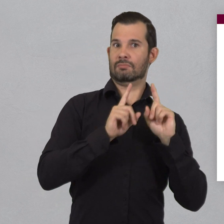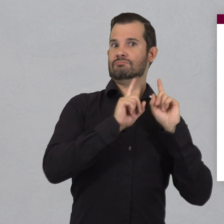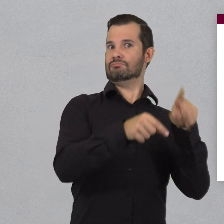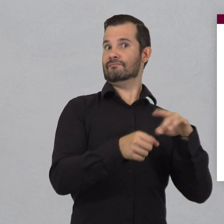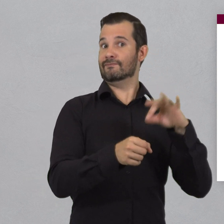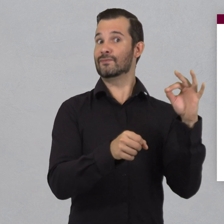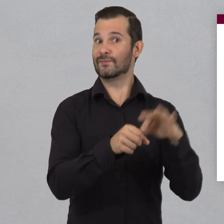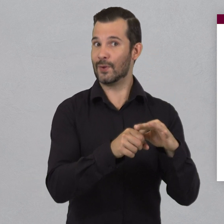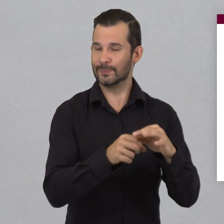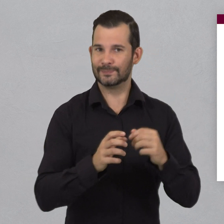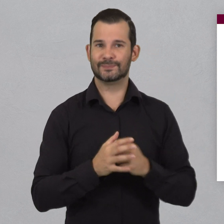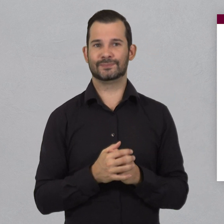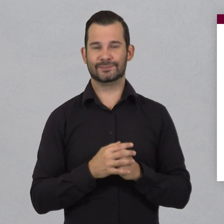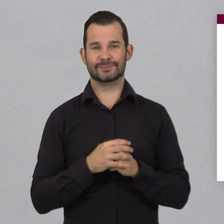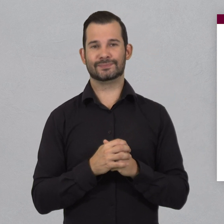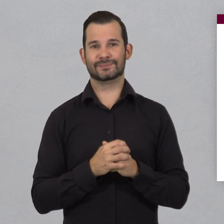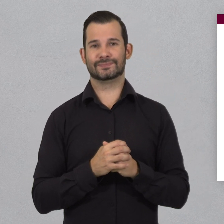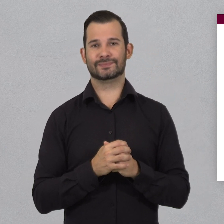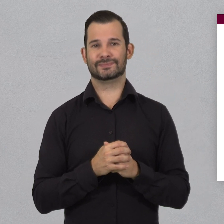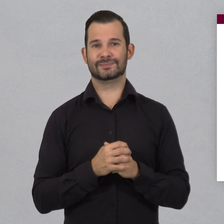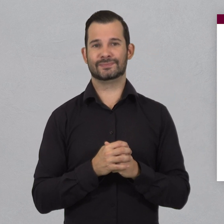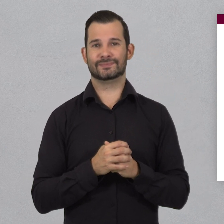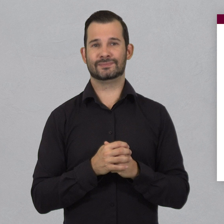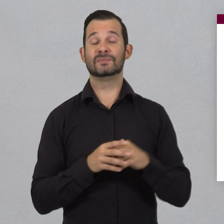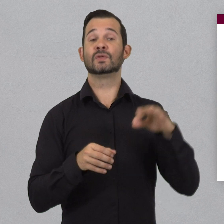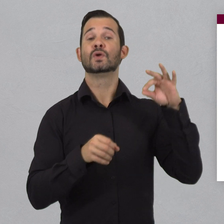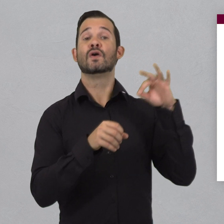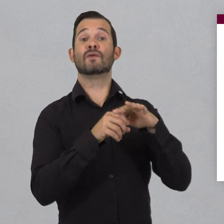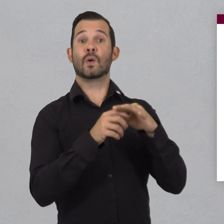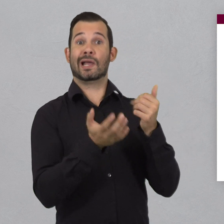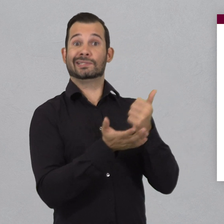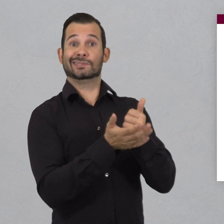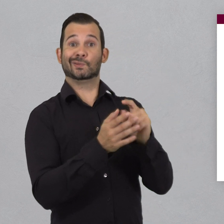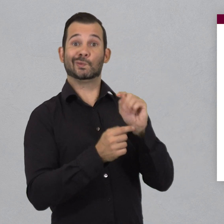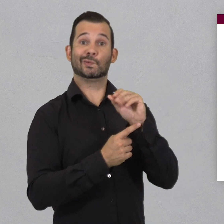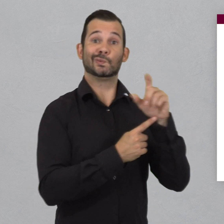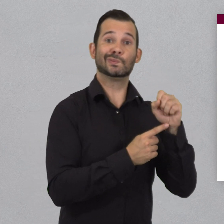available to you when you go to vote. · Voting assistance tools and